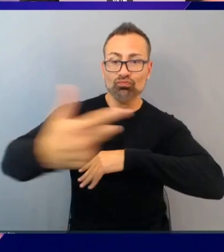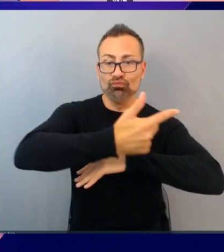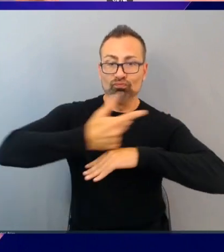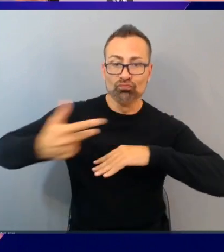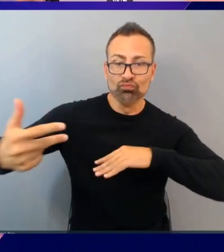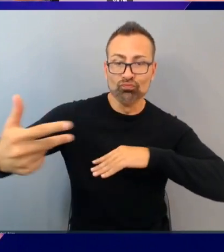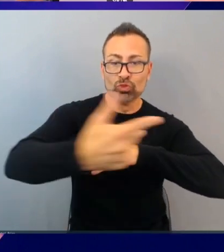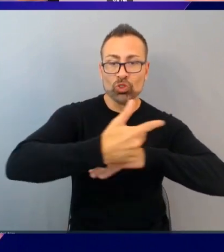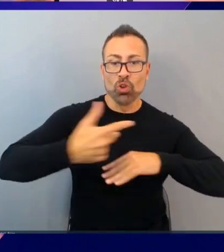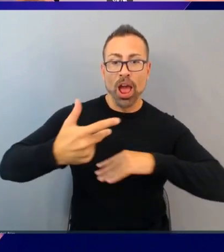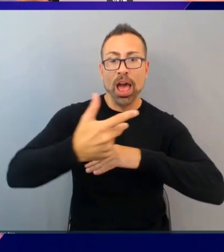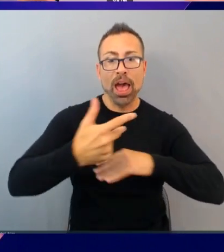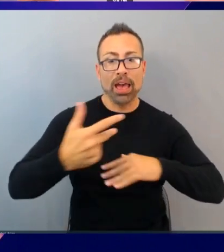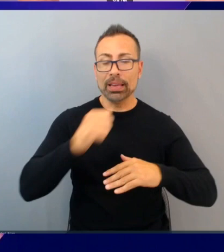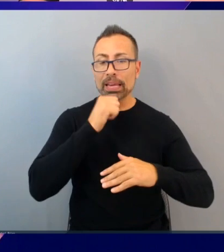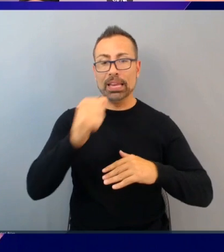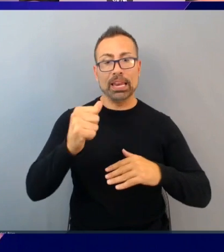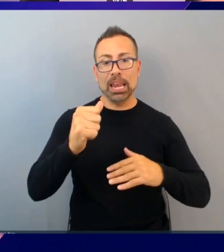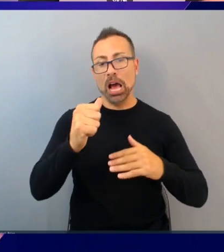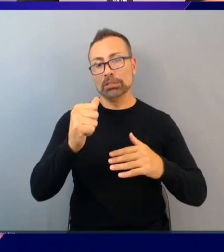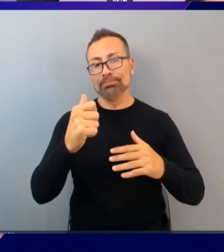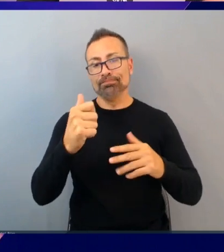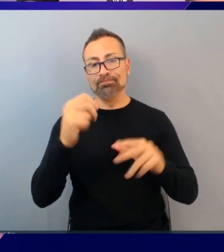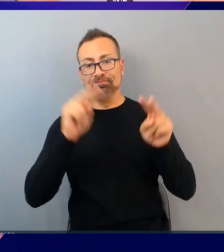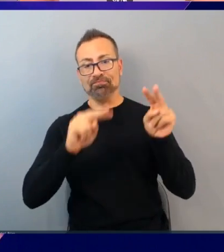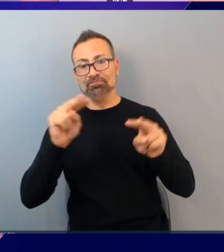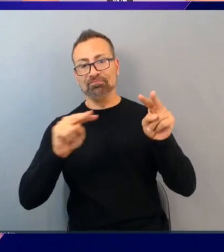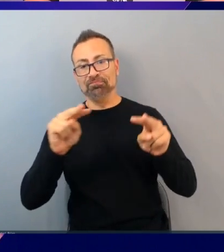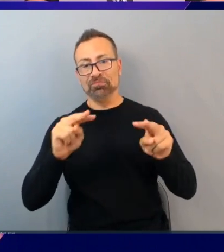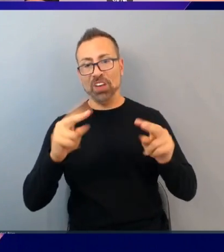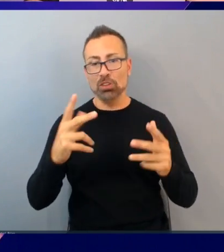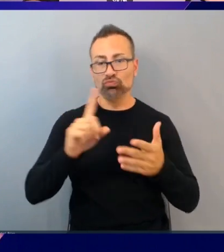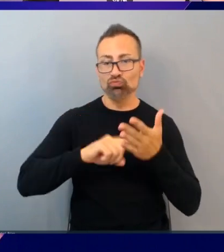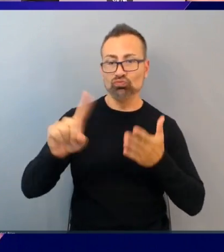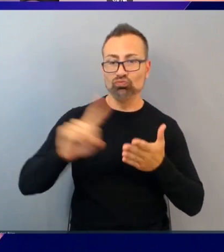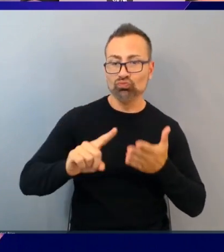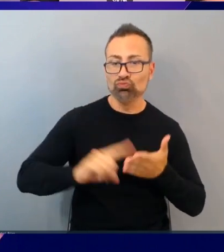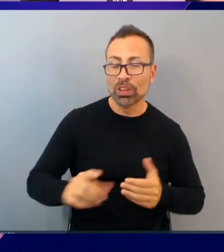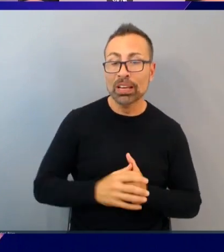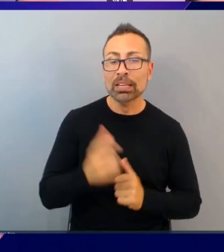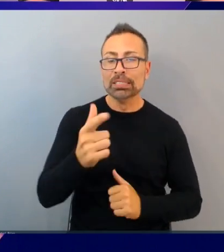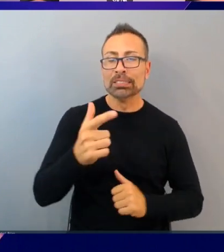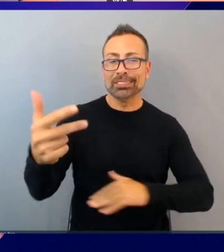The track was fairly small. It was about 20 meters in length total. The next year,